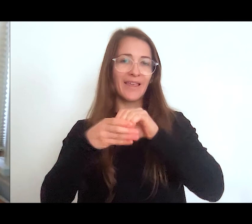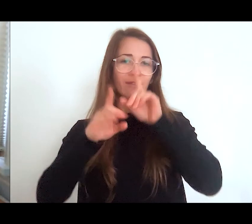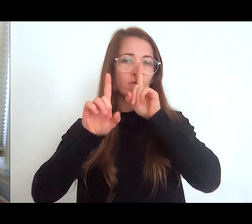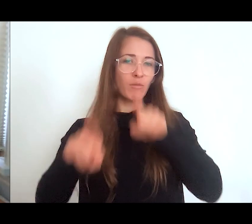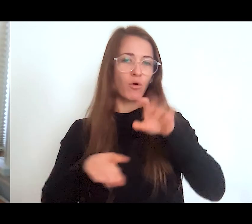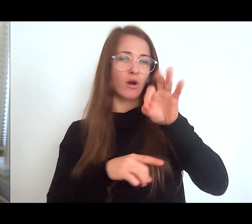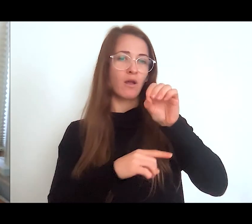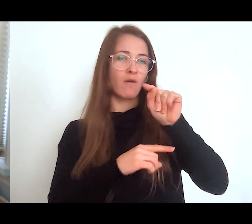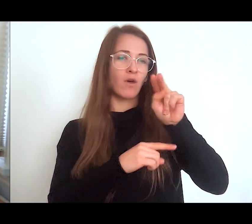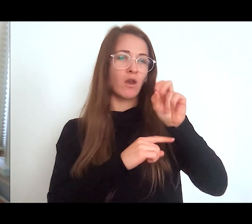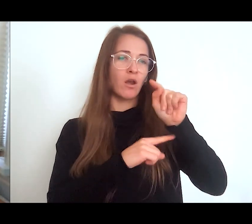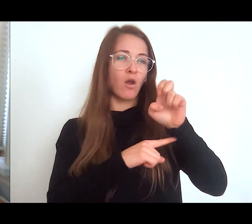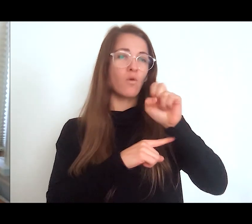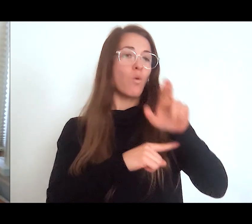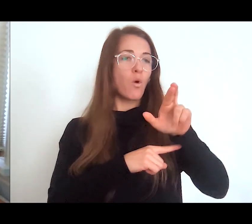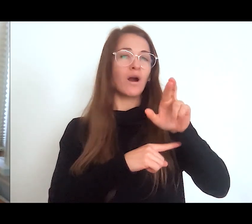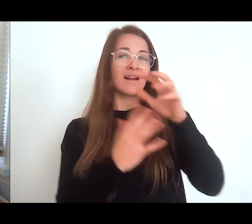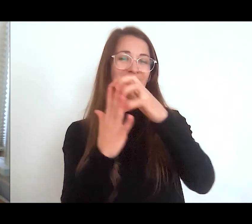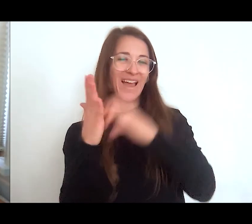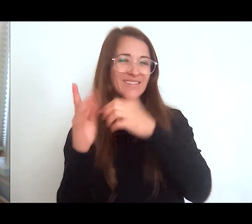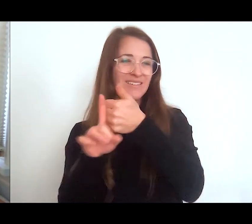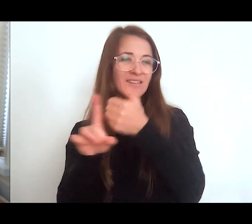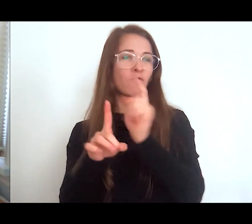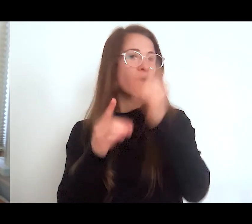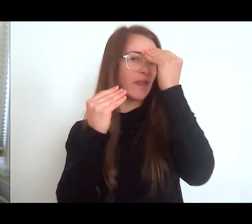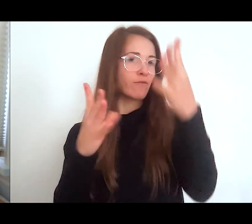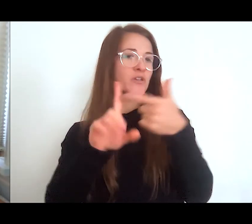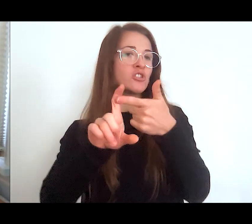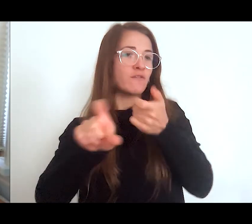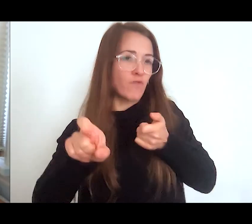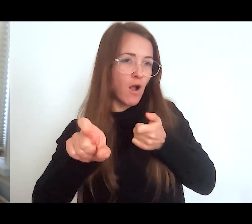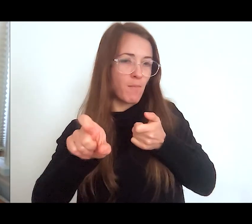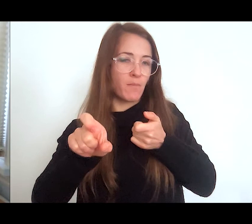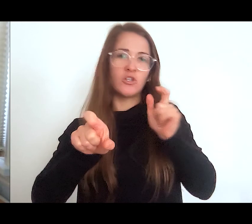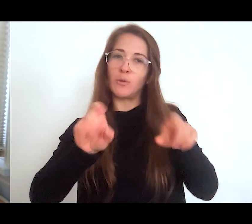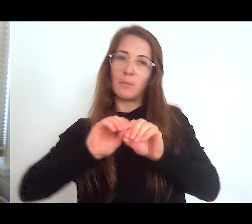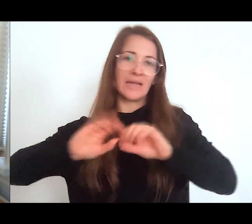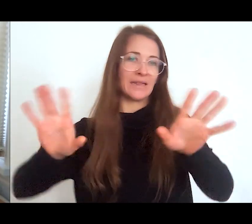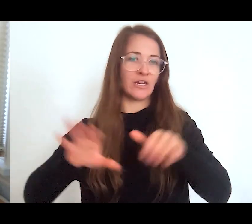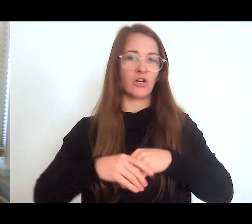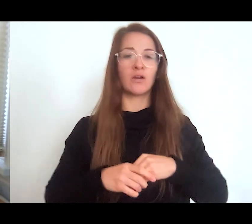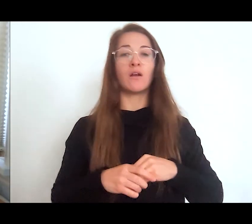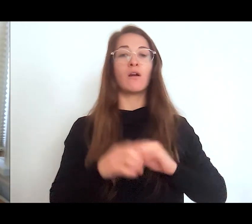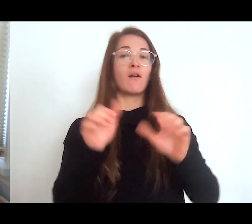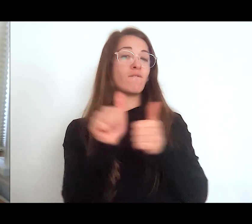IT SHOULD BE CITED IN THE REPORT IN A FOOTNOTE OR IN THE TEXT ITSELF TO SAY WHERE WE GOT THE INFORMATION FROM.